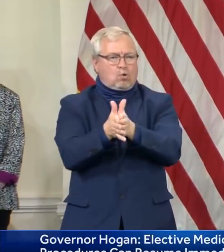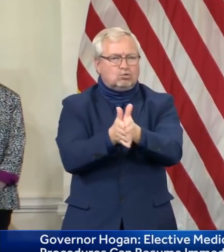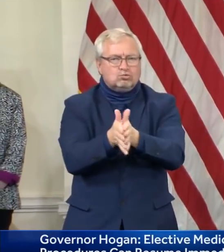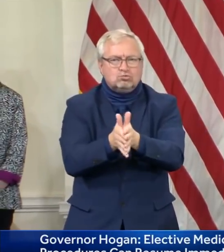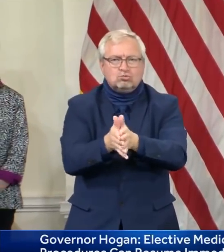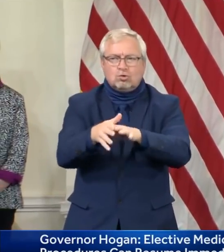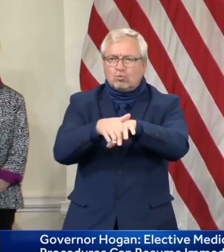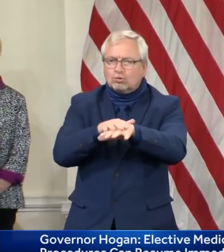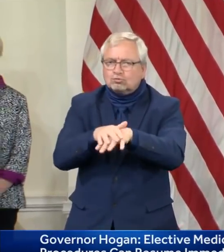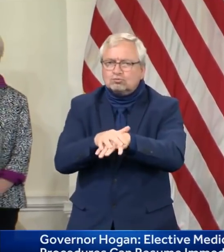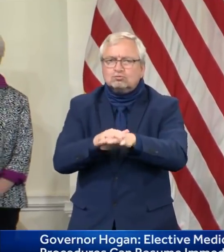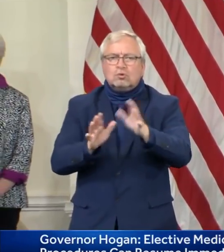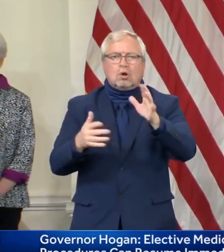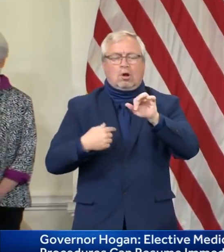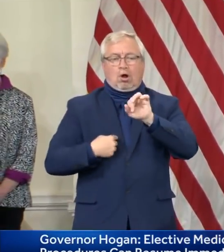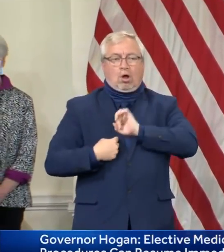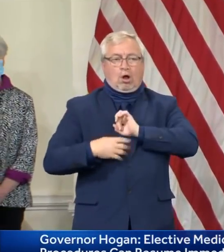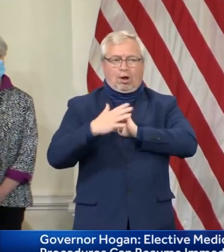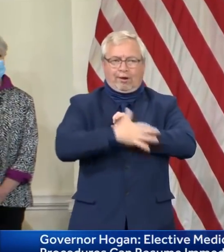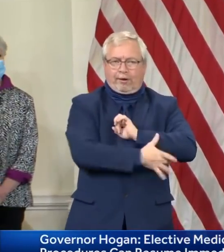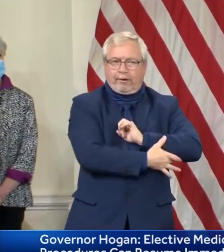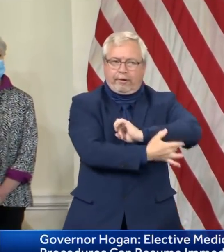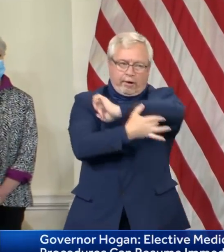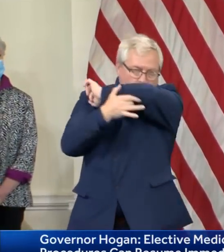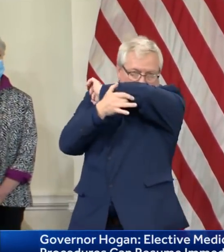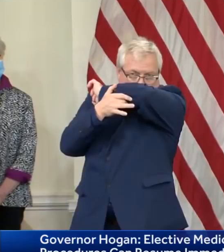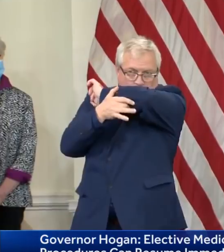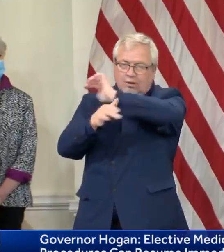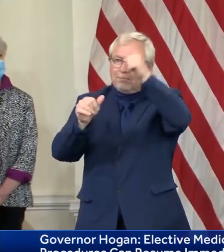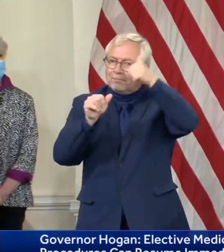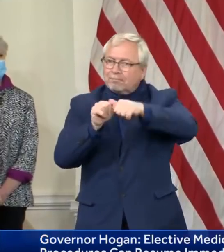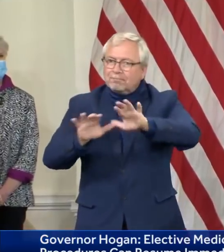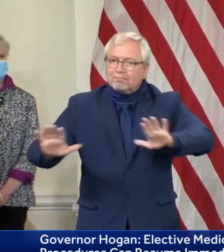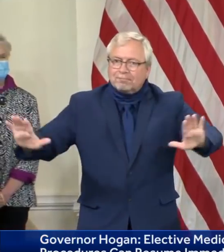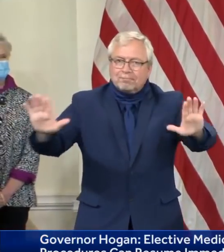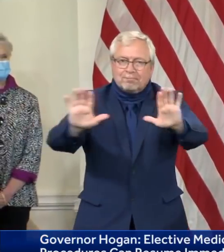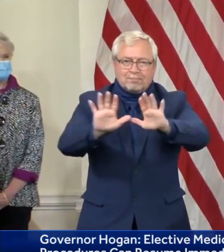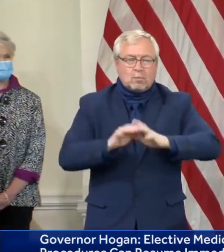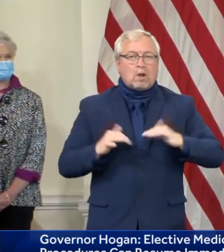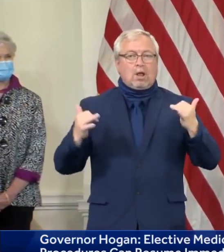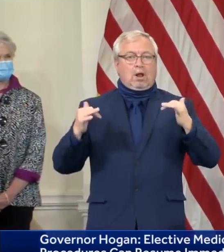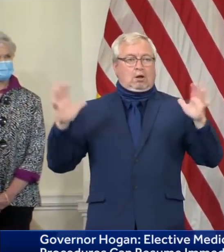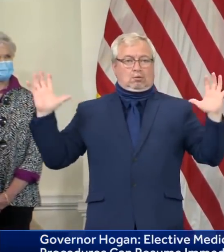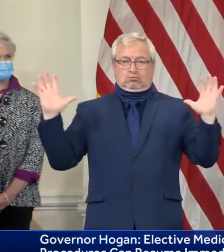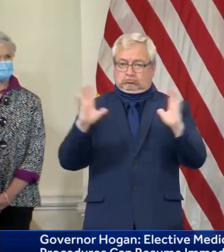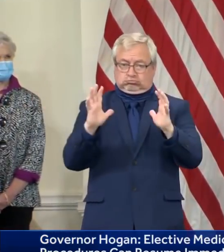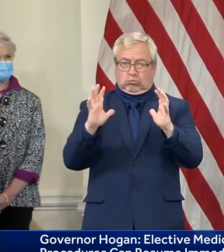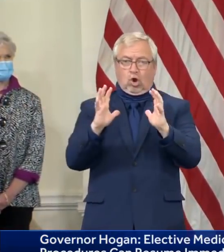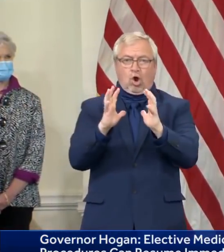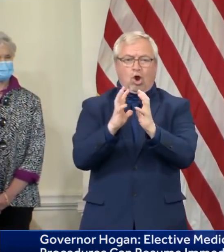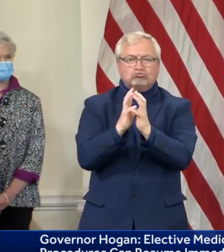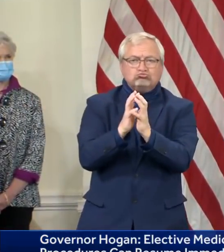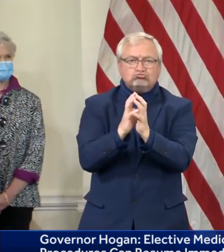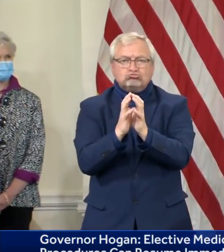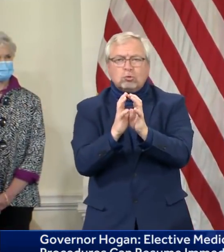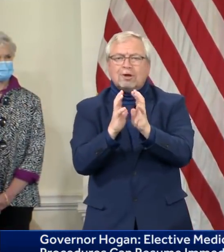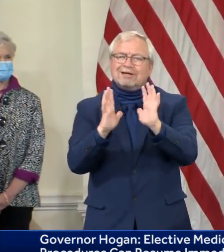WE NEED TO CONTINUE PRACTICES LIKE HAND HYGIENE AND COUGH HYGIENE, APPROPRIATELY.